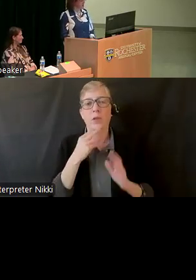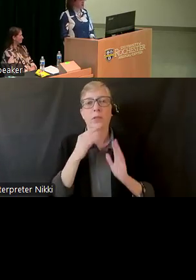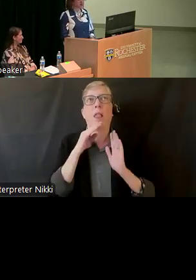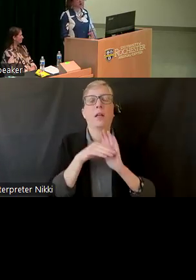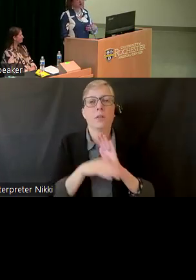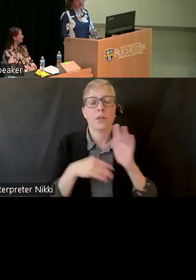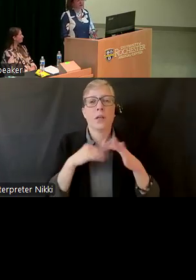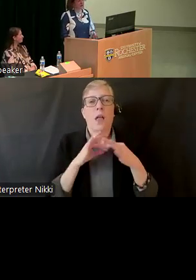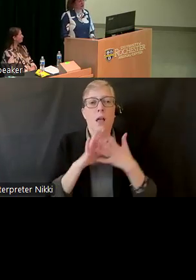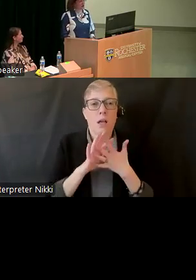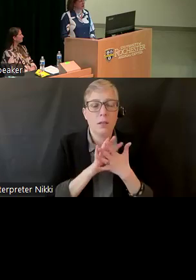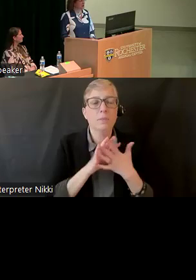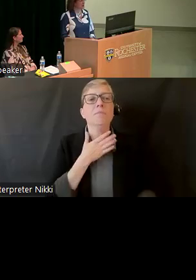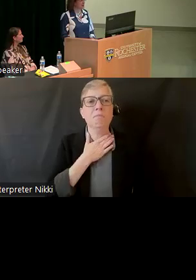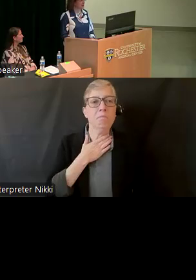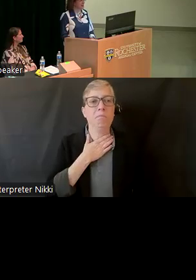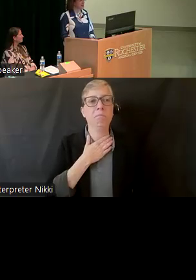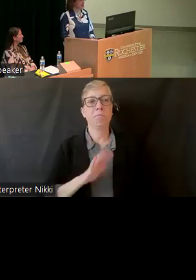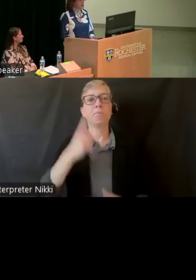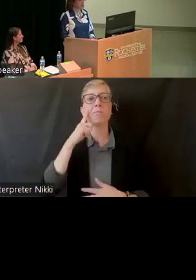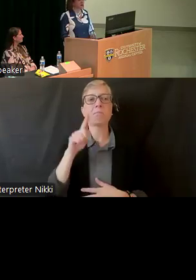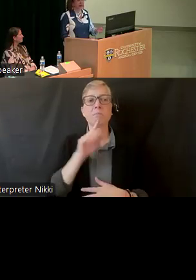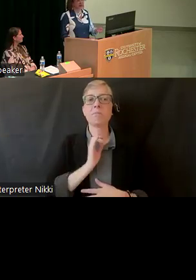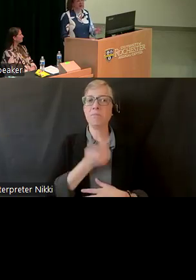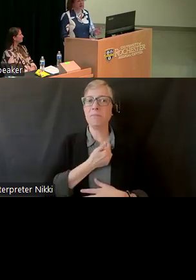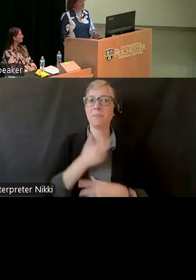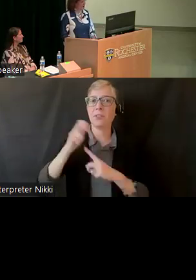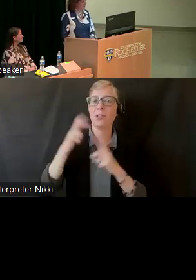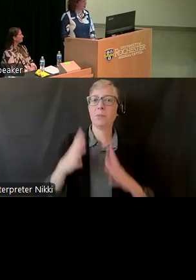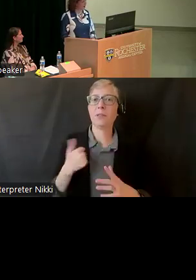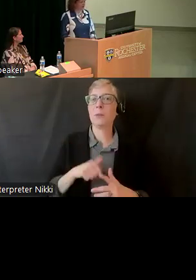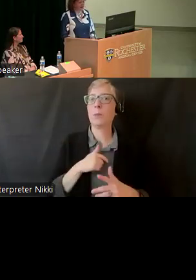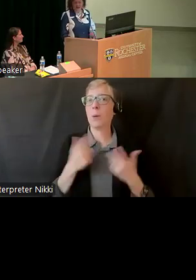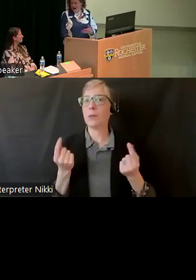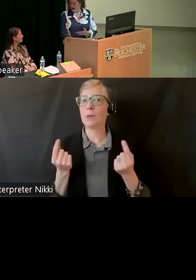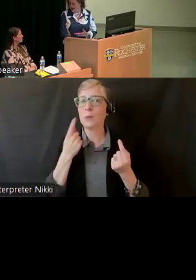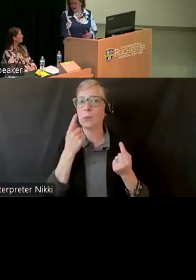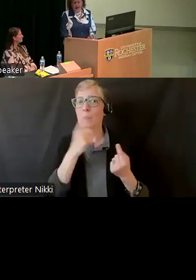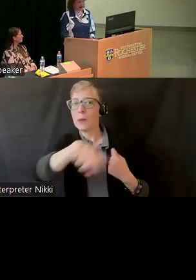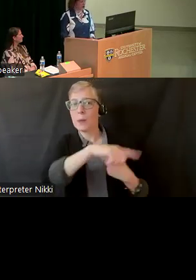um what we've done for wellu champions in the last year well we had um a breakfast that Autumn and I